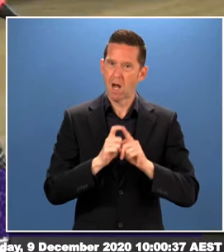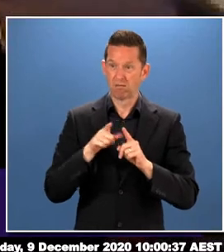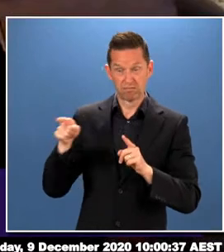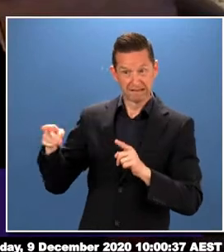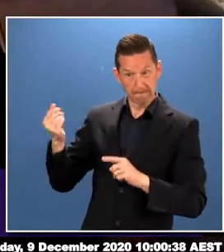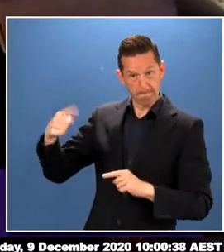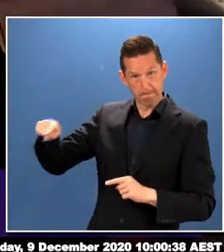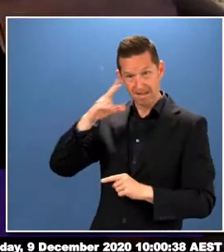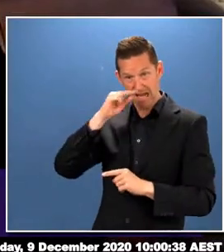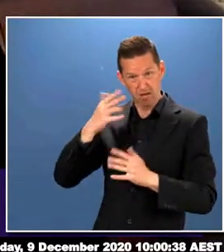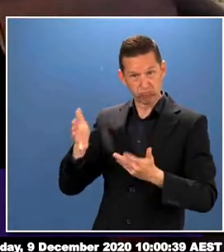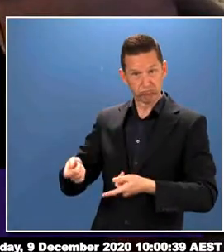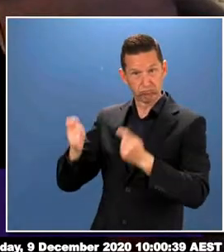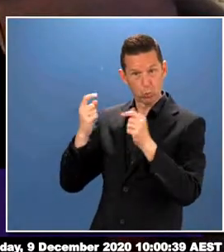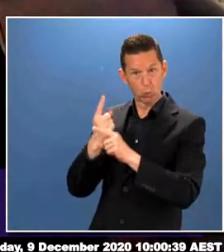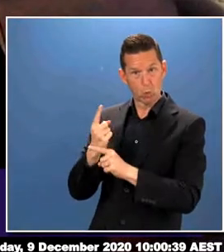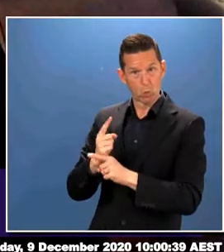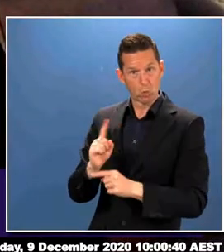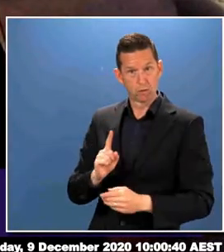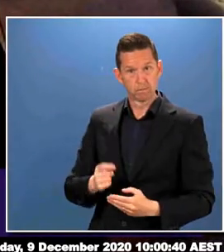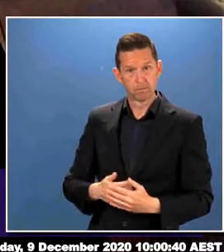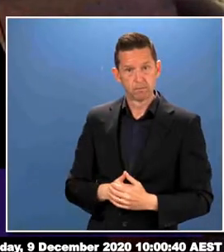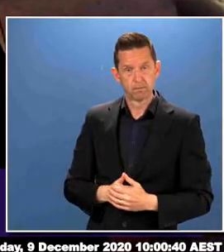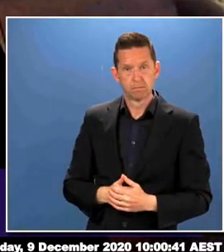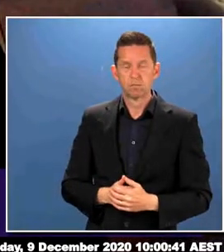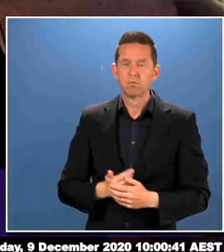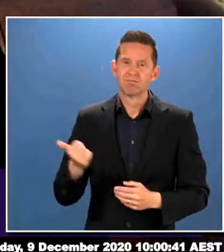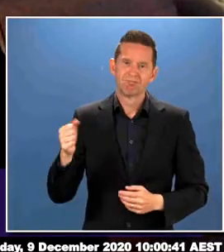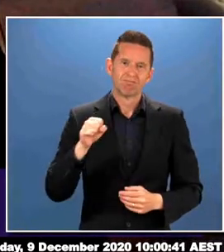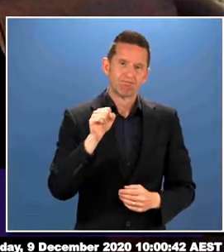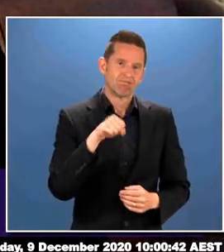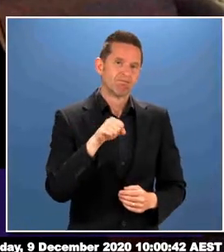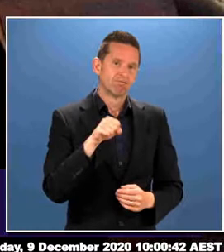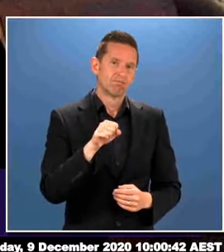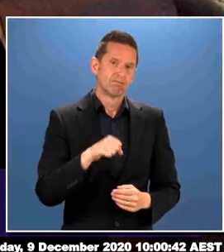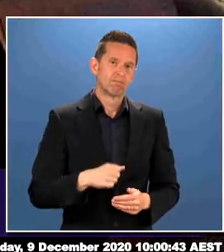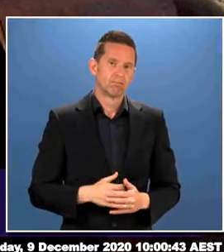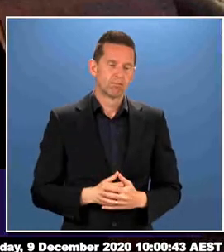There was a sense of frustration that --- it often came up throughout